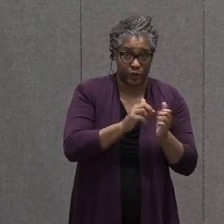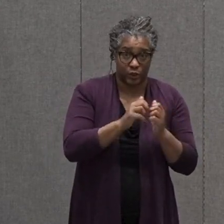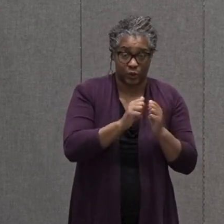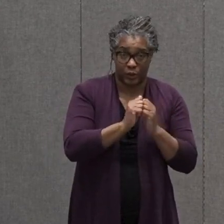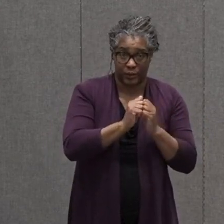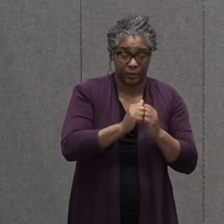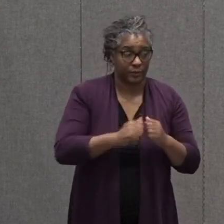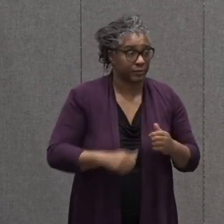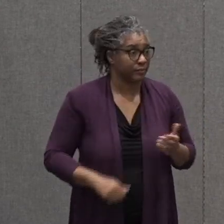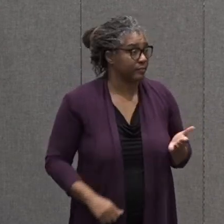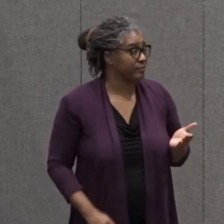Just like this.